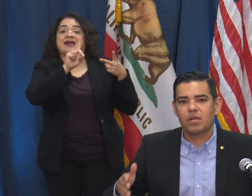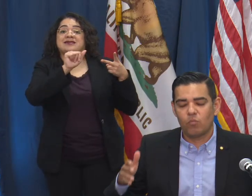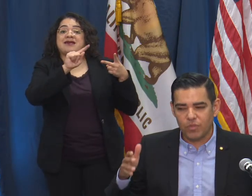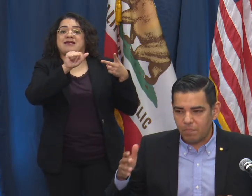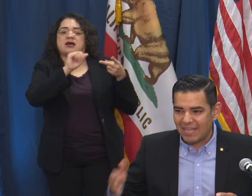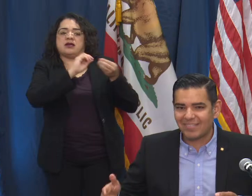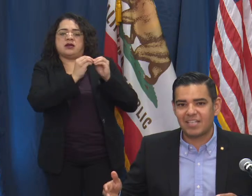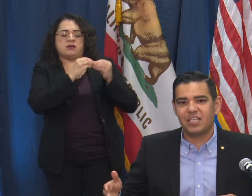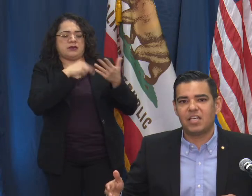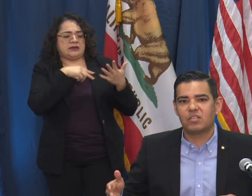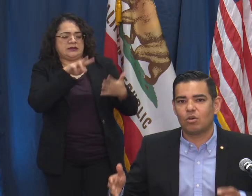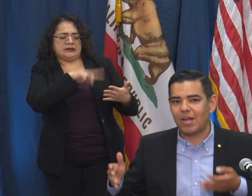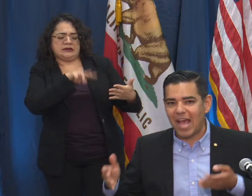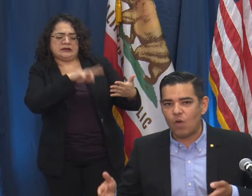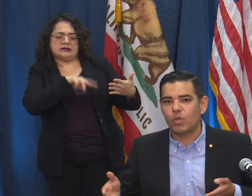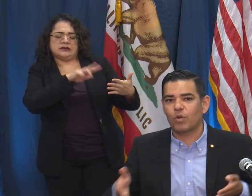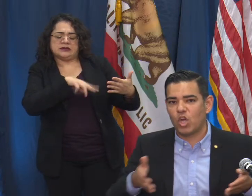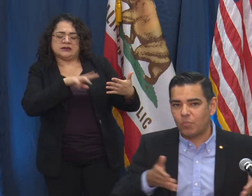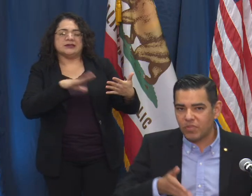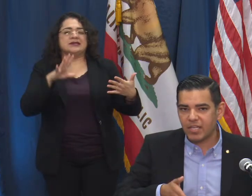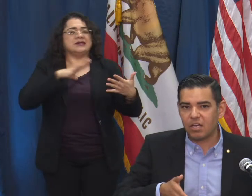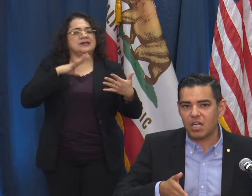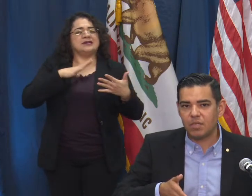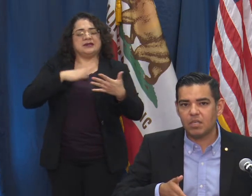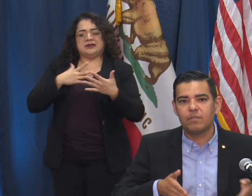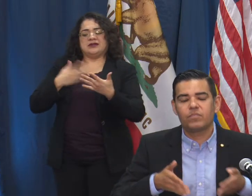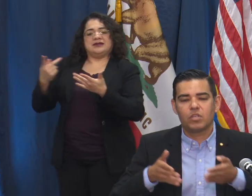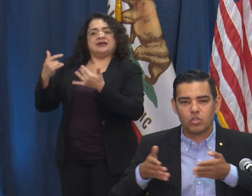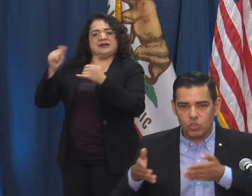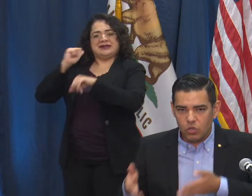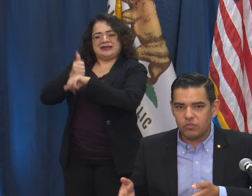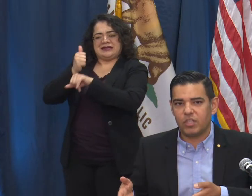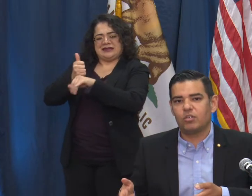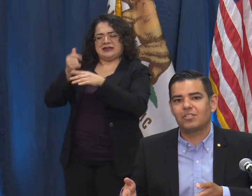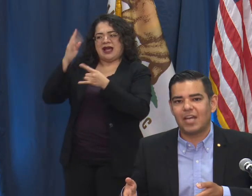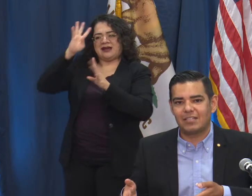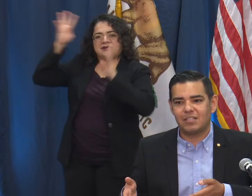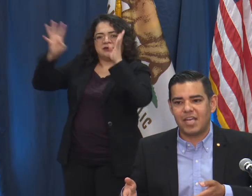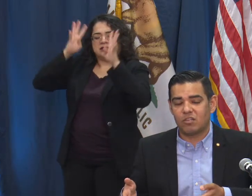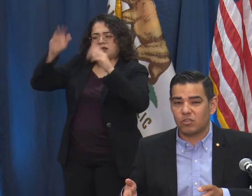the best ideas on how we reopen the economy using good science and data so